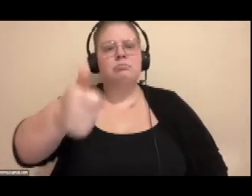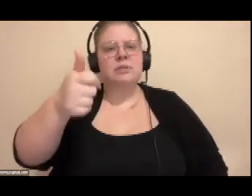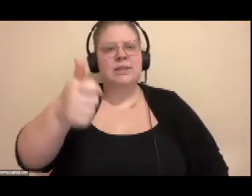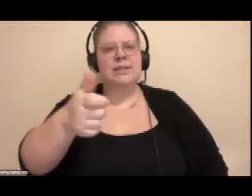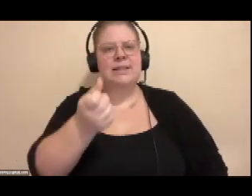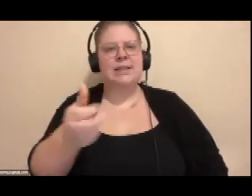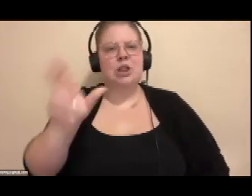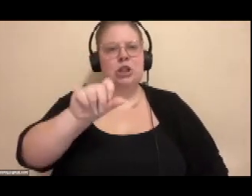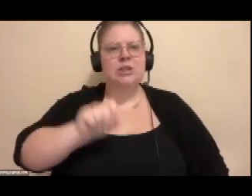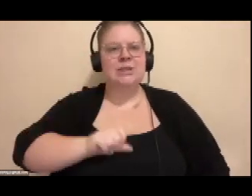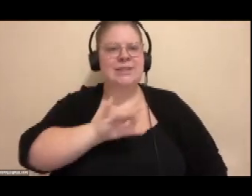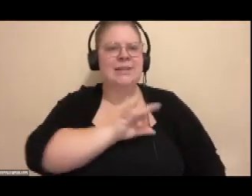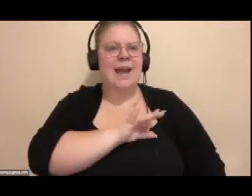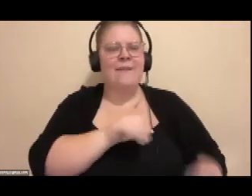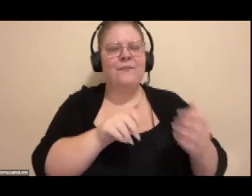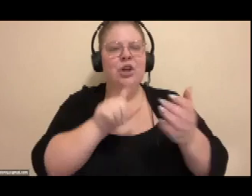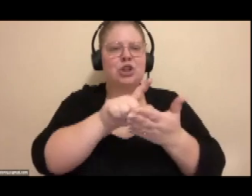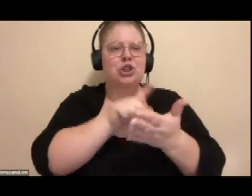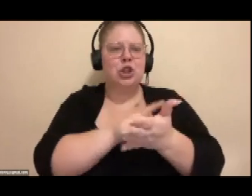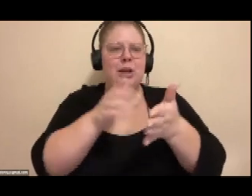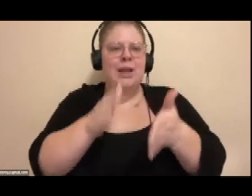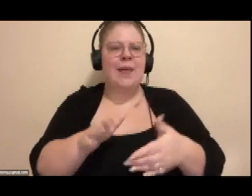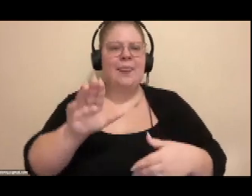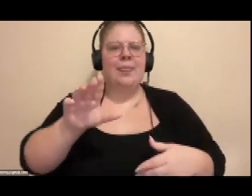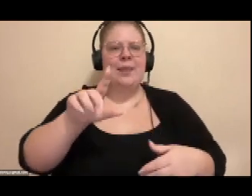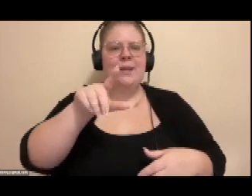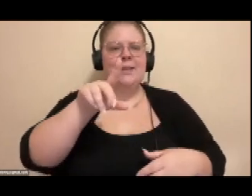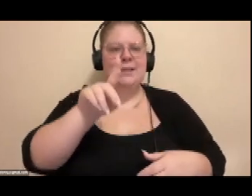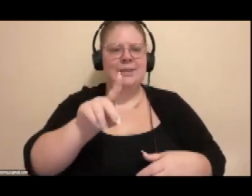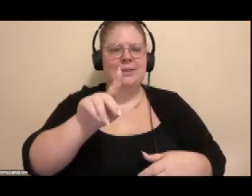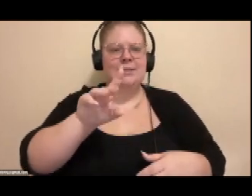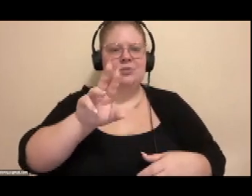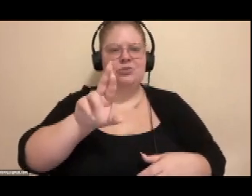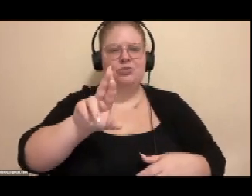the Disability Rights Education and Defense Fund or DREDF.